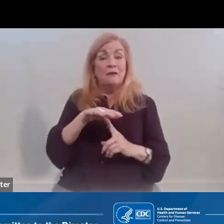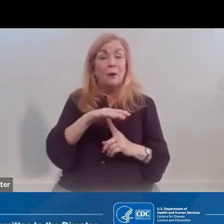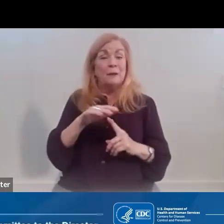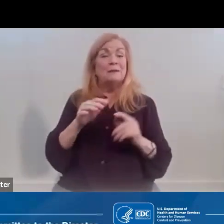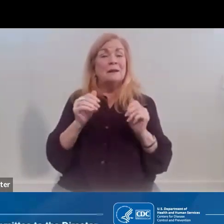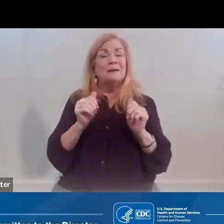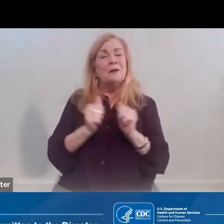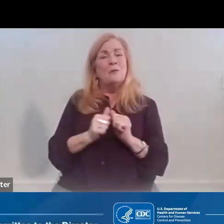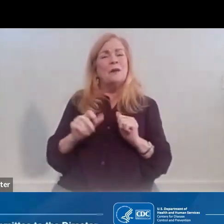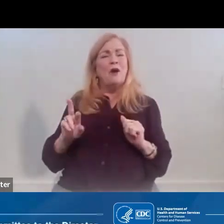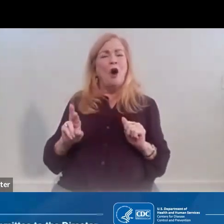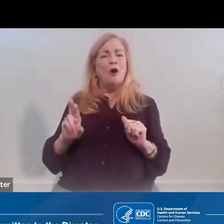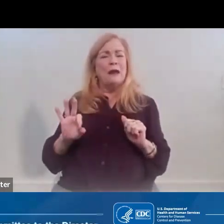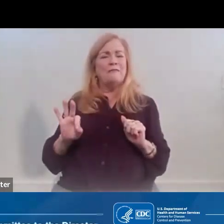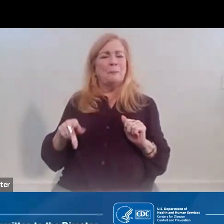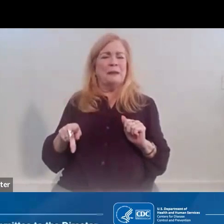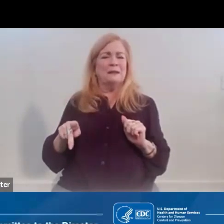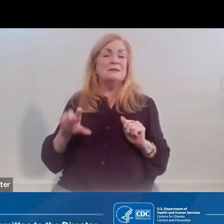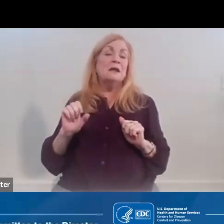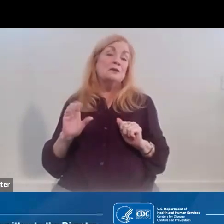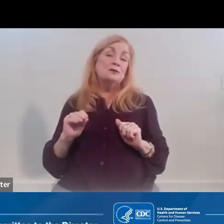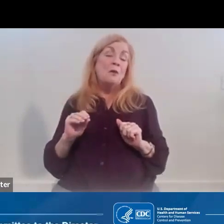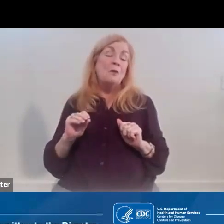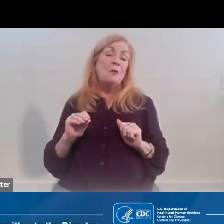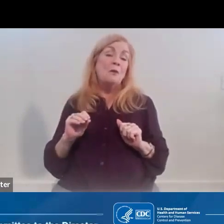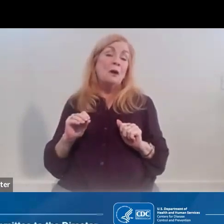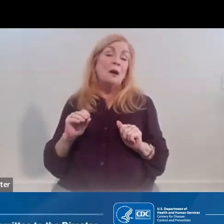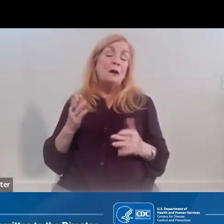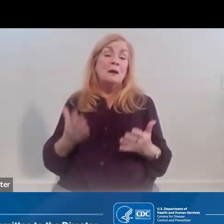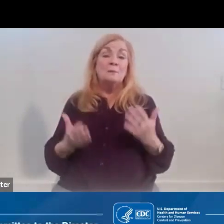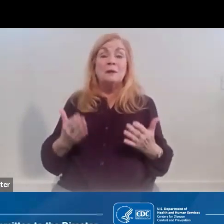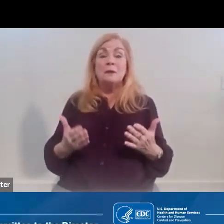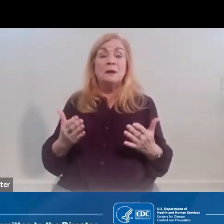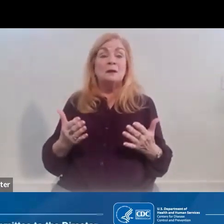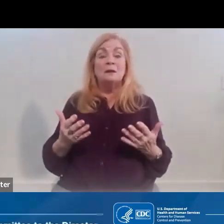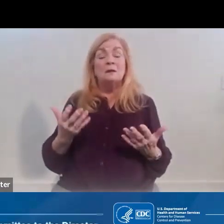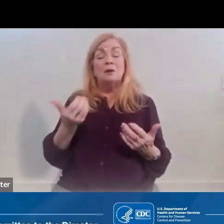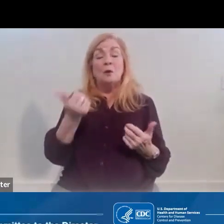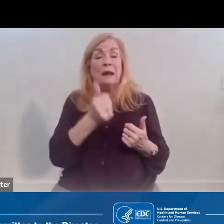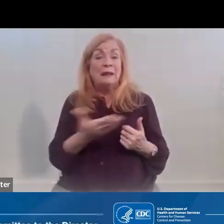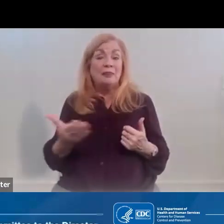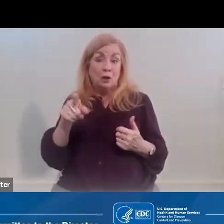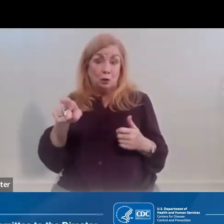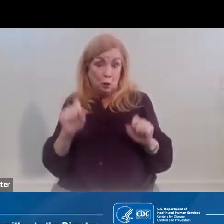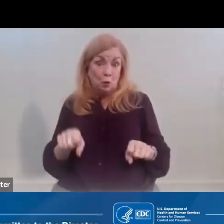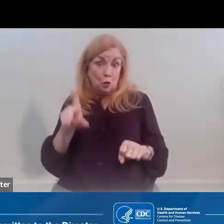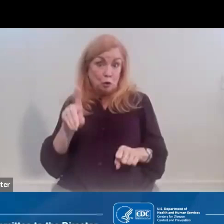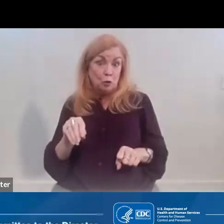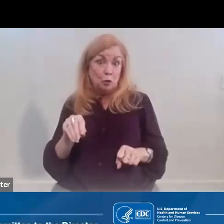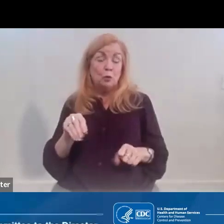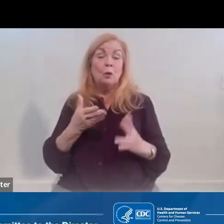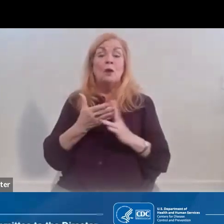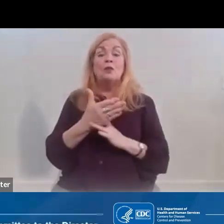A solution to that is a longer one, but anything that you could do through technical assistance